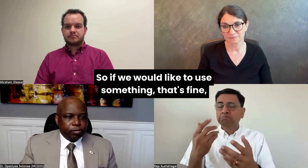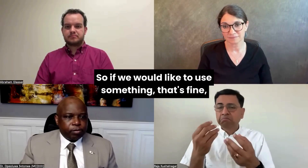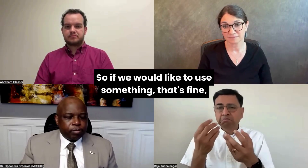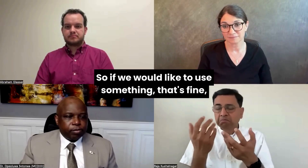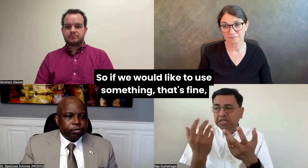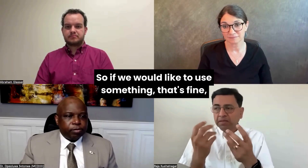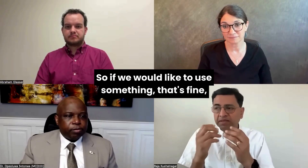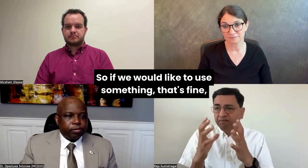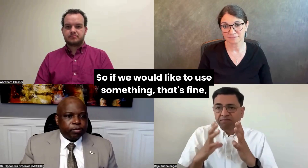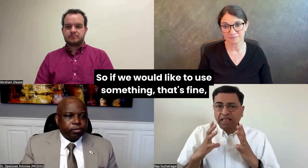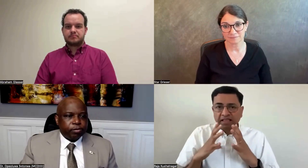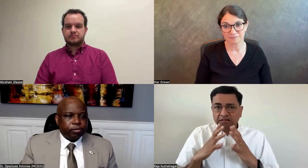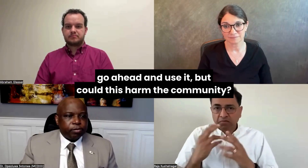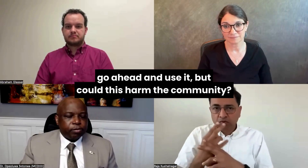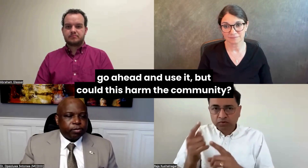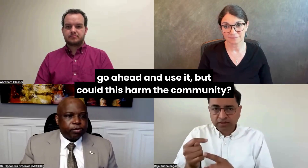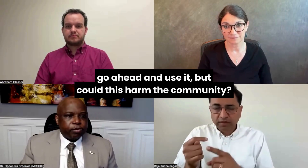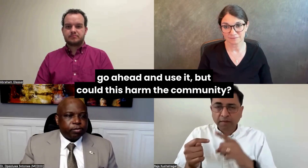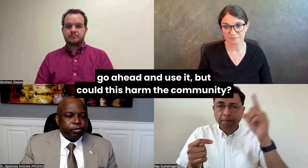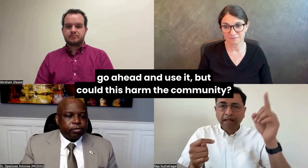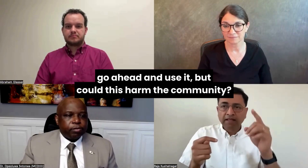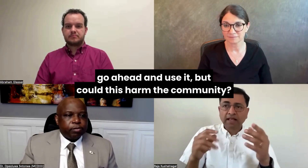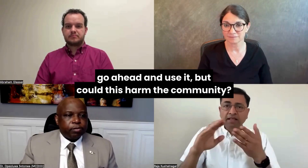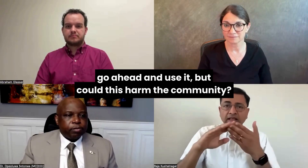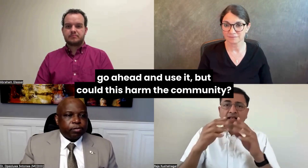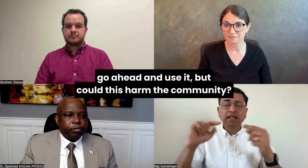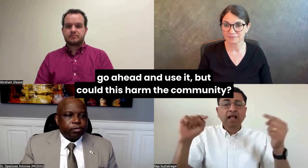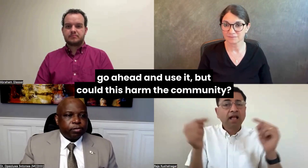go ahead and use it, but could this harm the community?